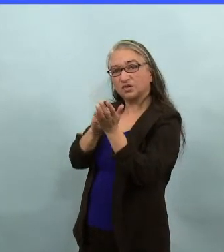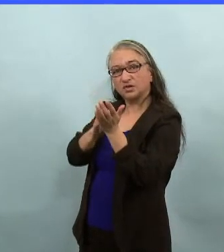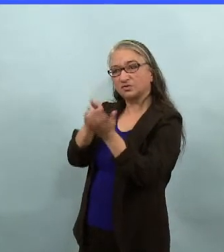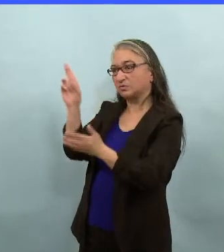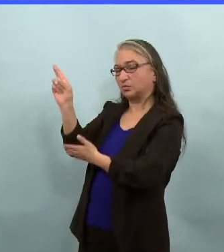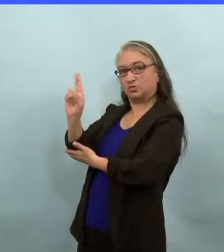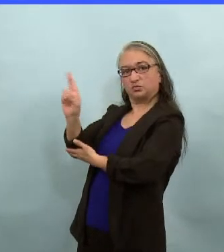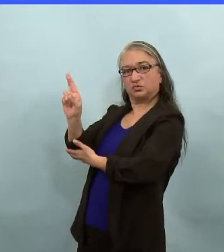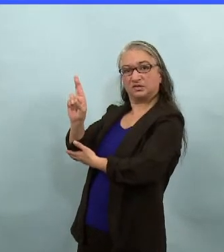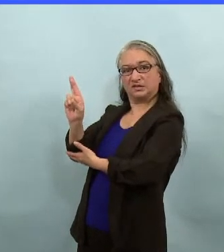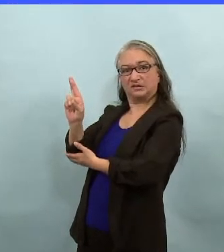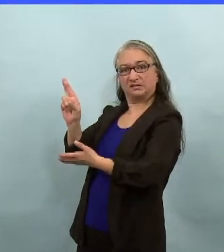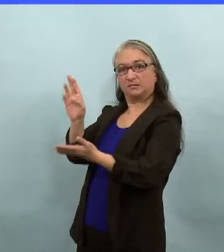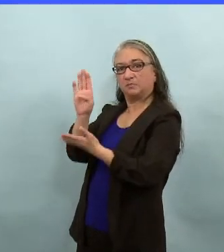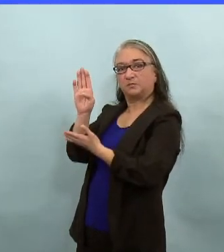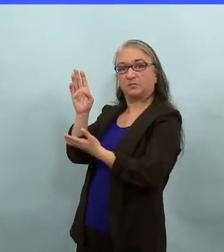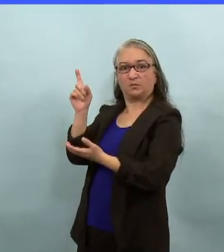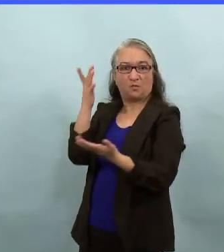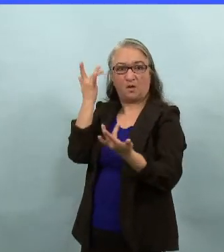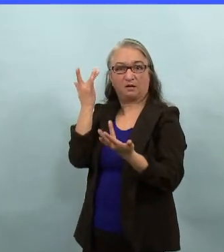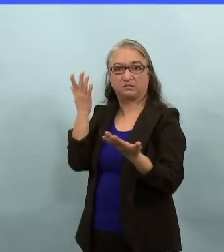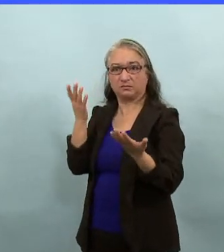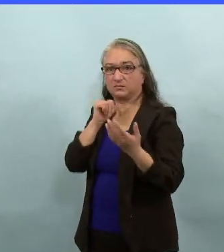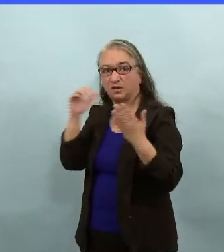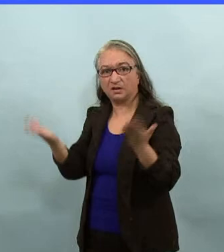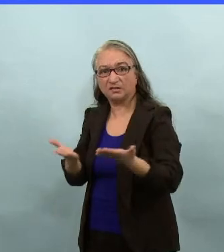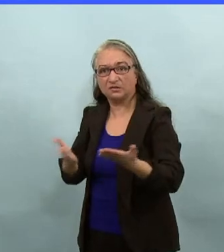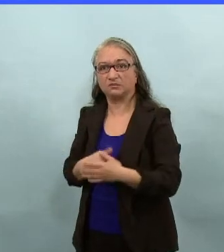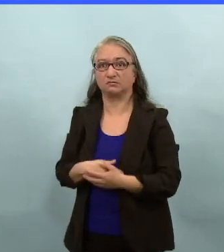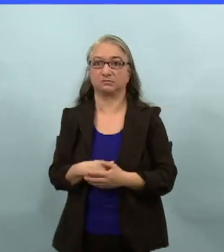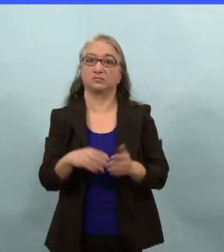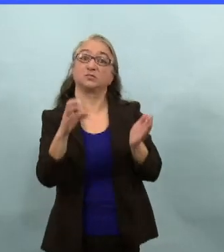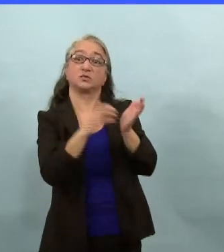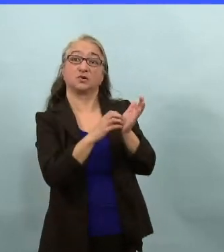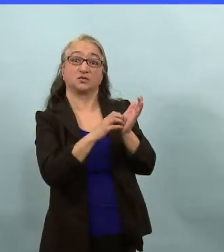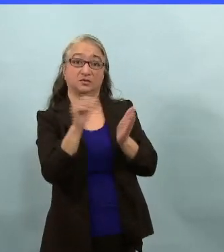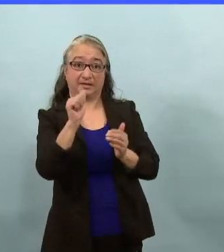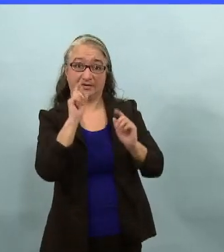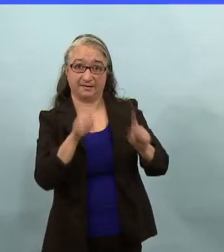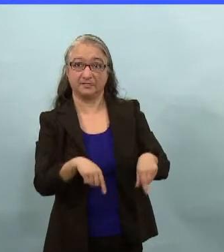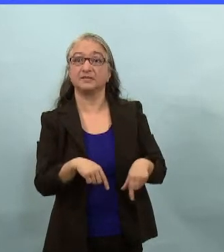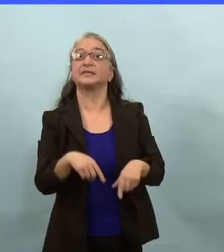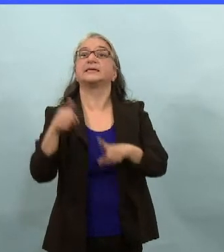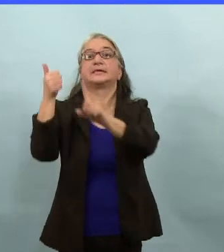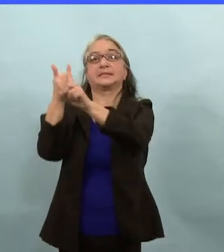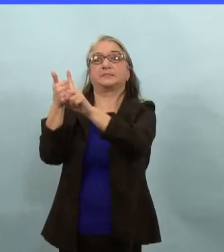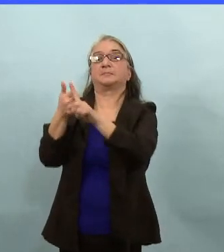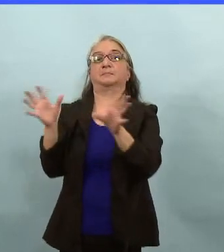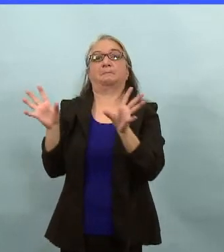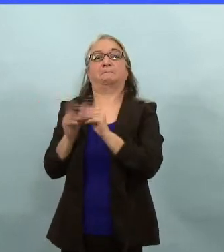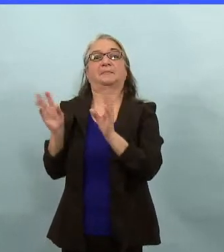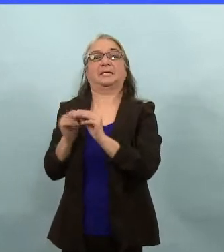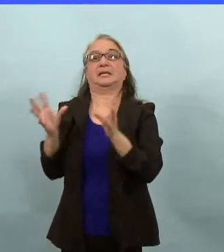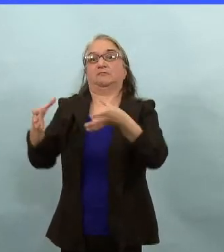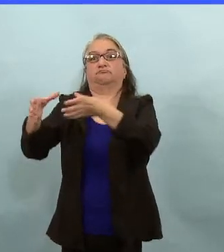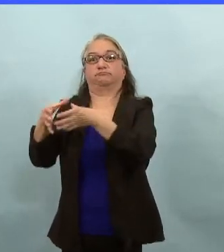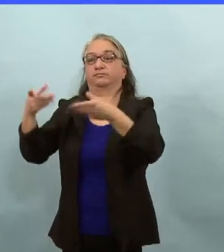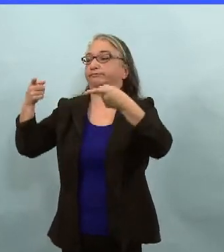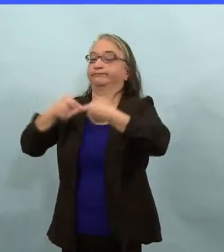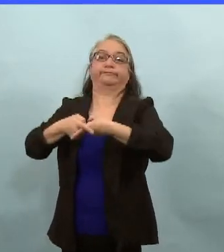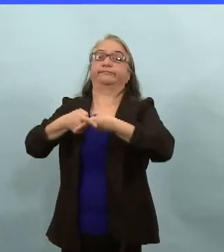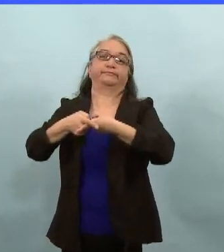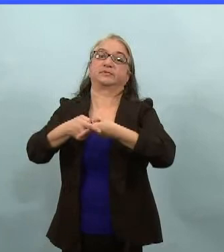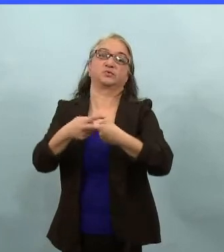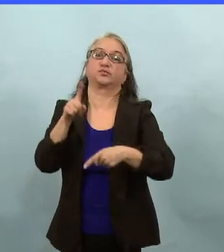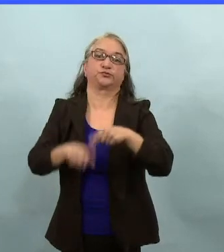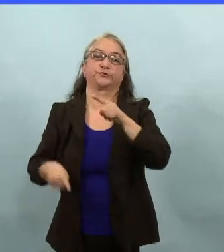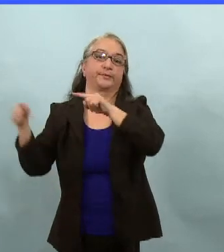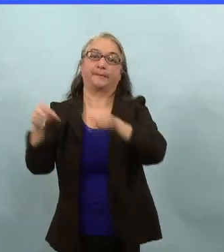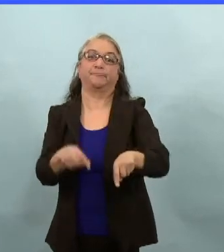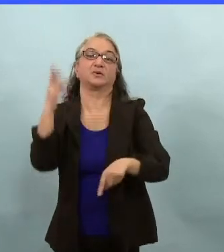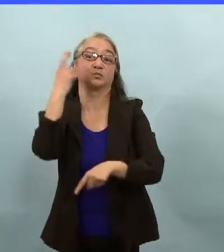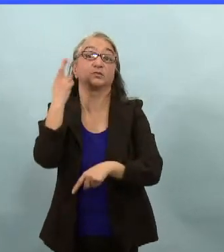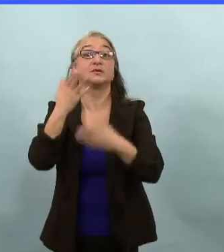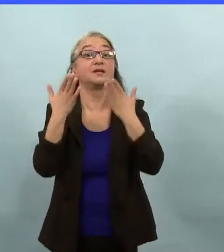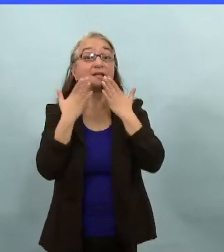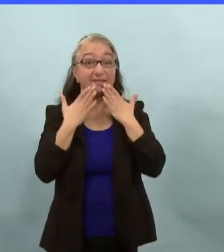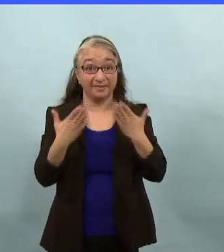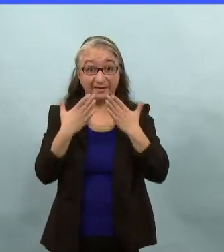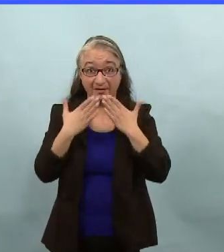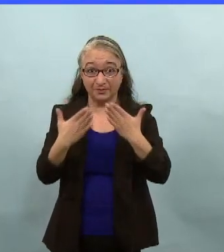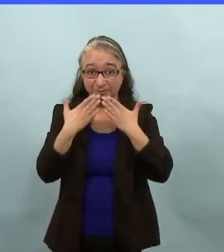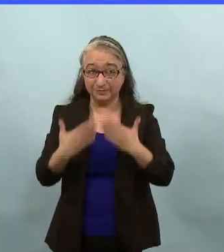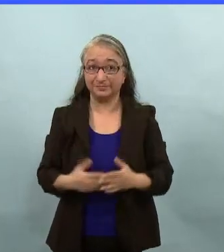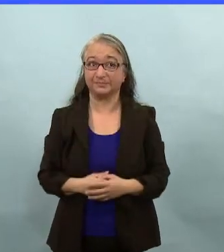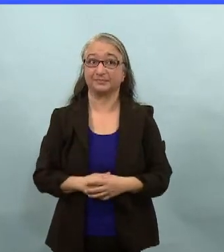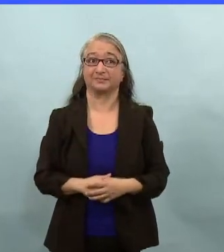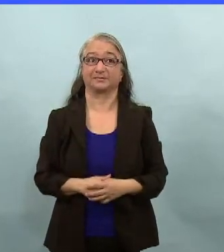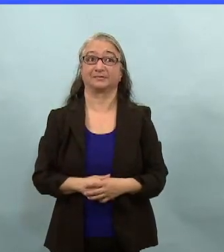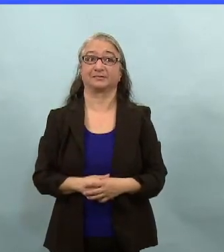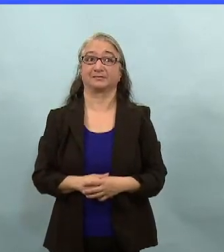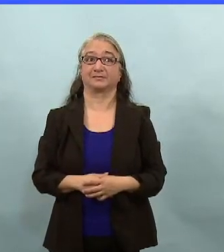unable to come because he had a conflict today so he should be available in the future though